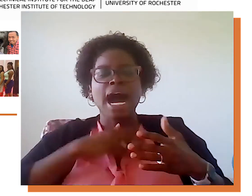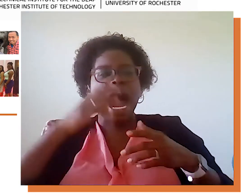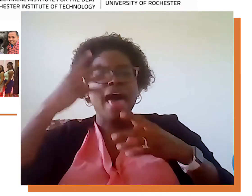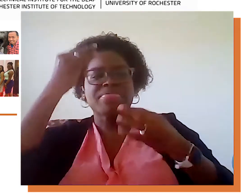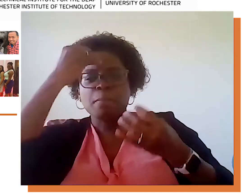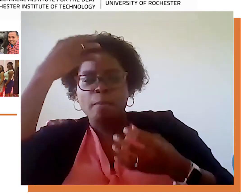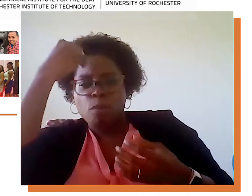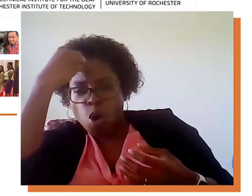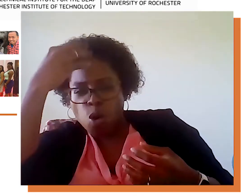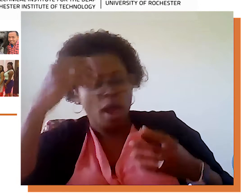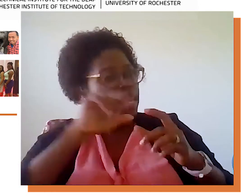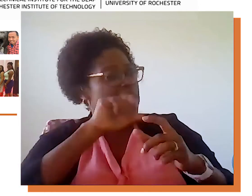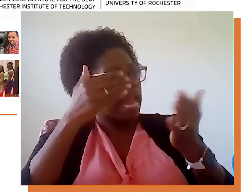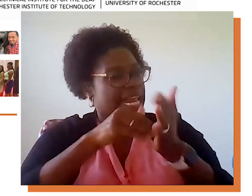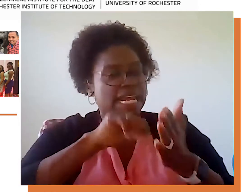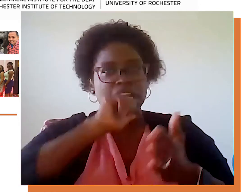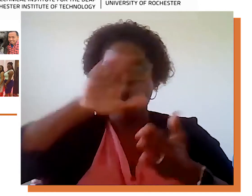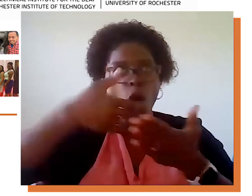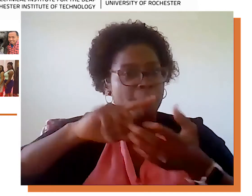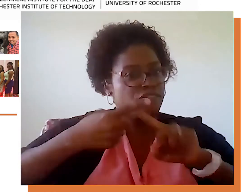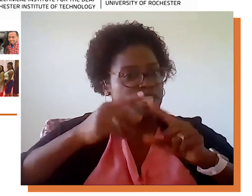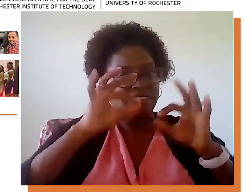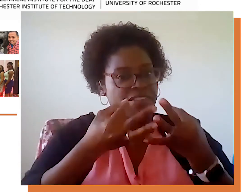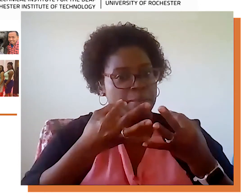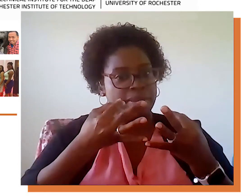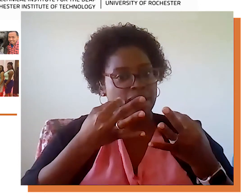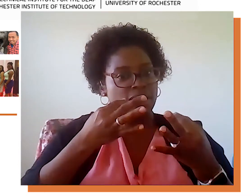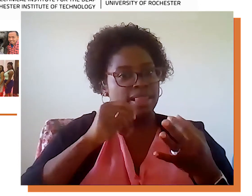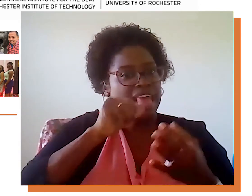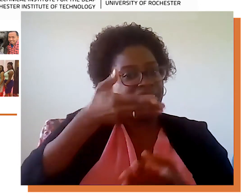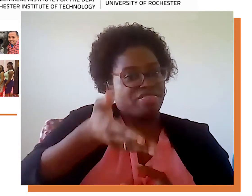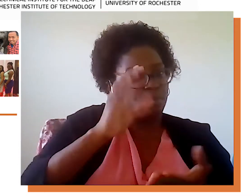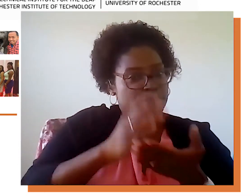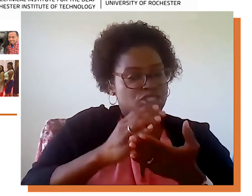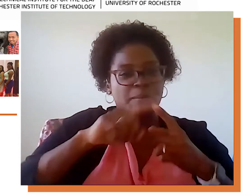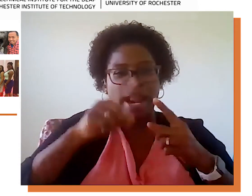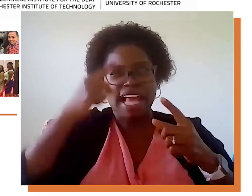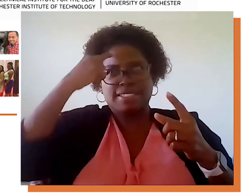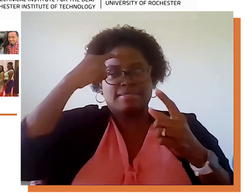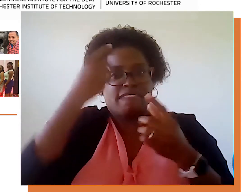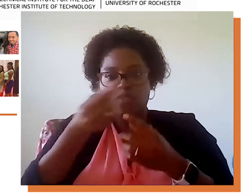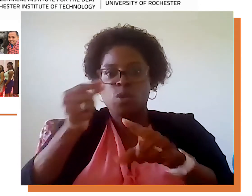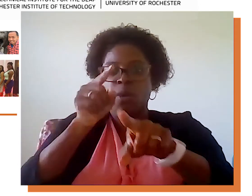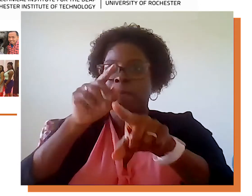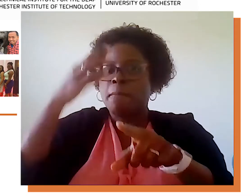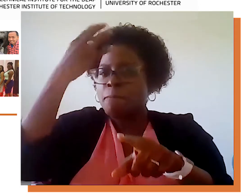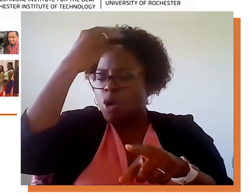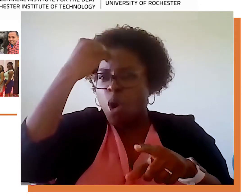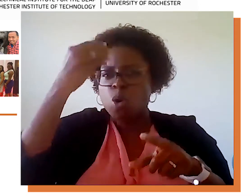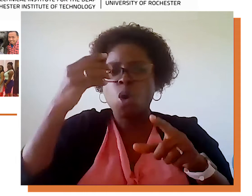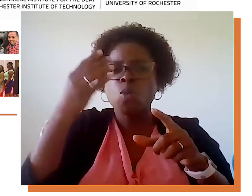identity crises, difficulties with our educational experiences, but we're in it for each other,